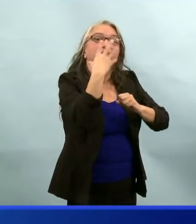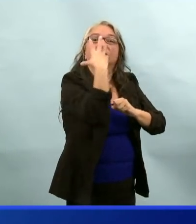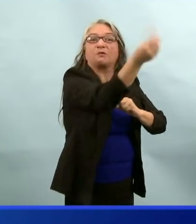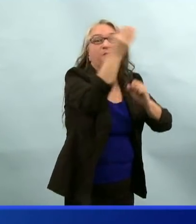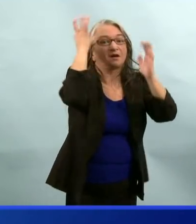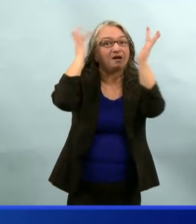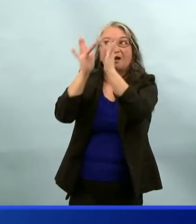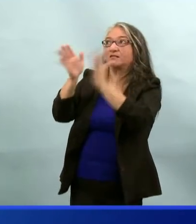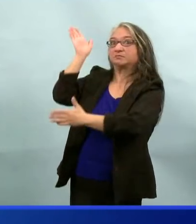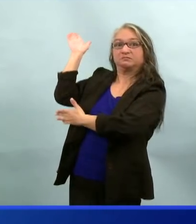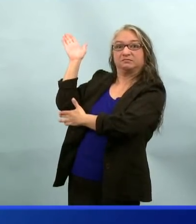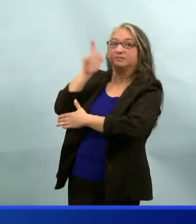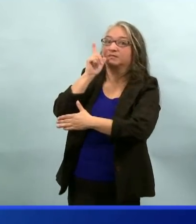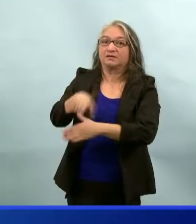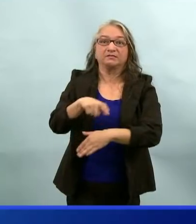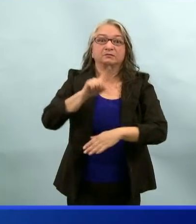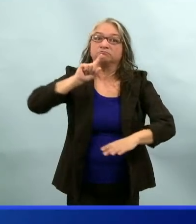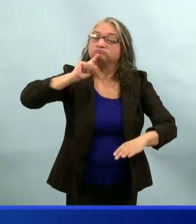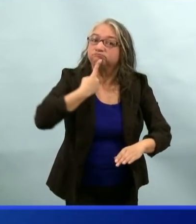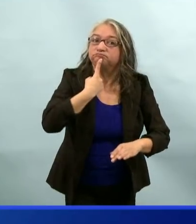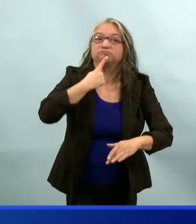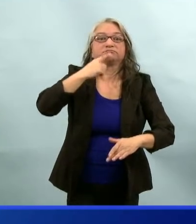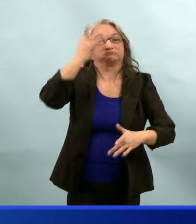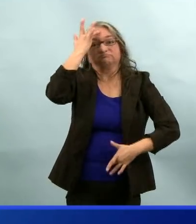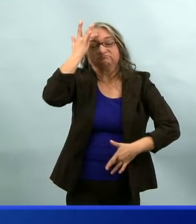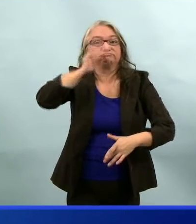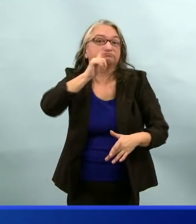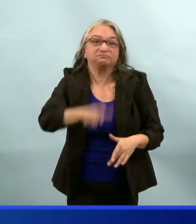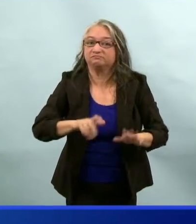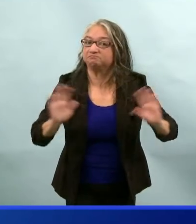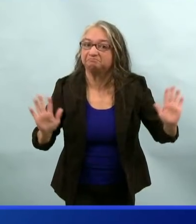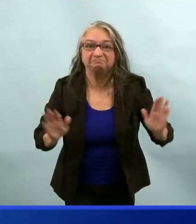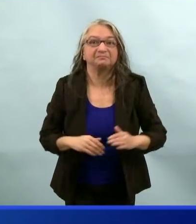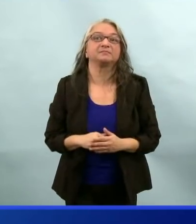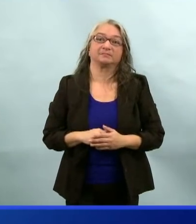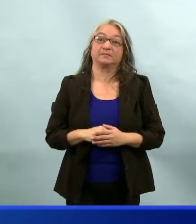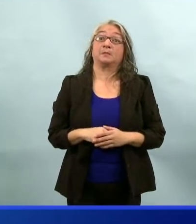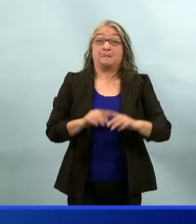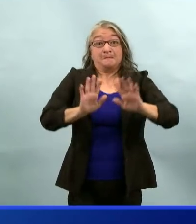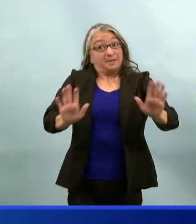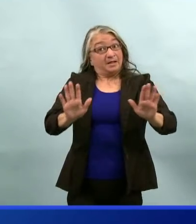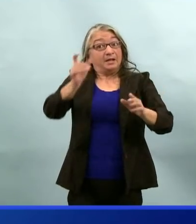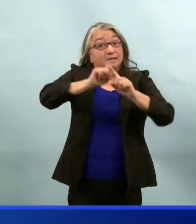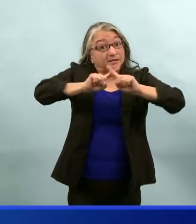but as i said earlier even highly effective vaccines often become less so over time